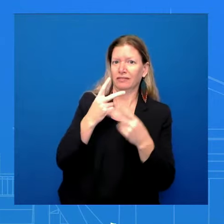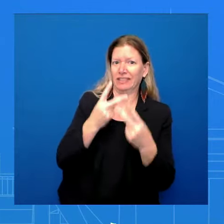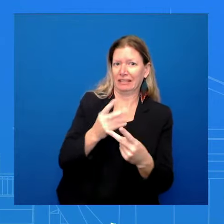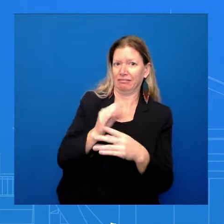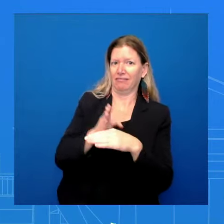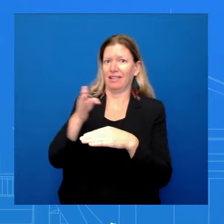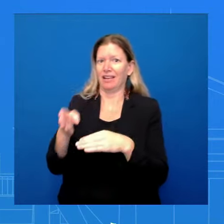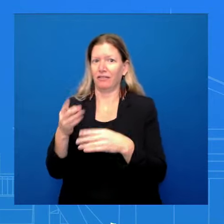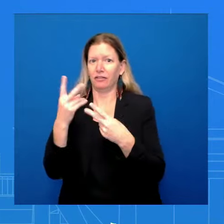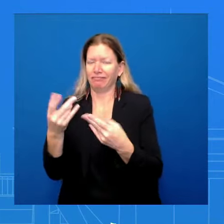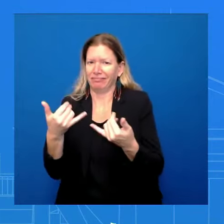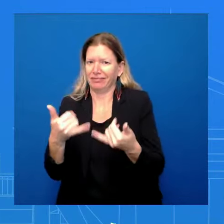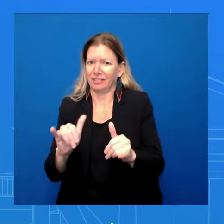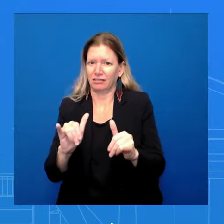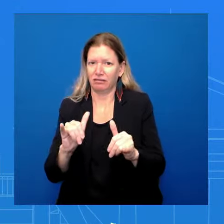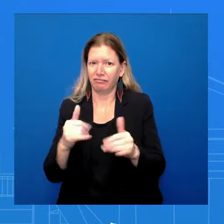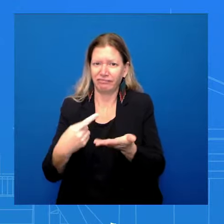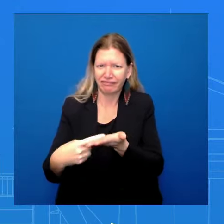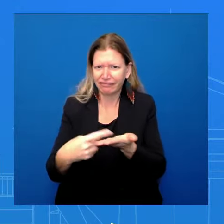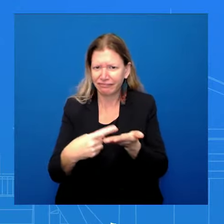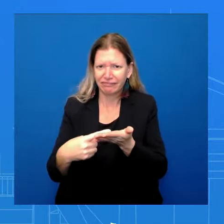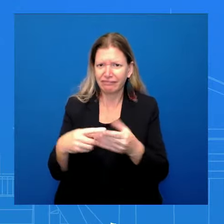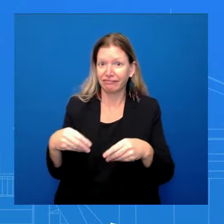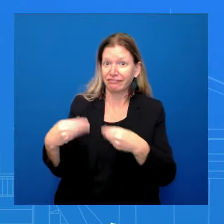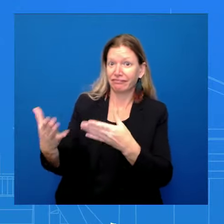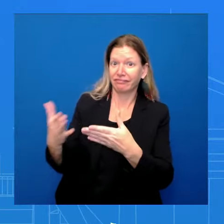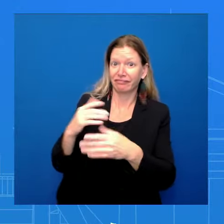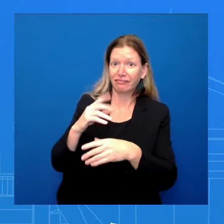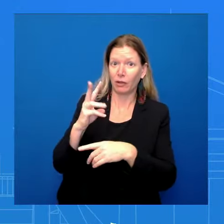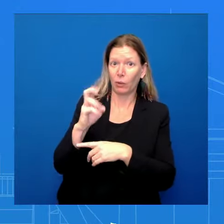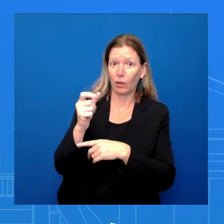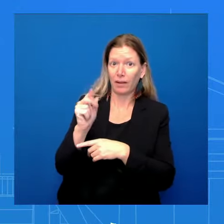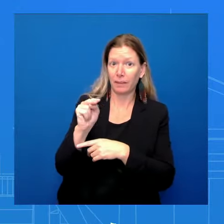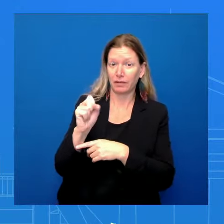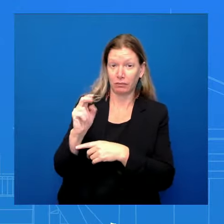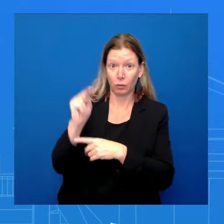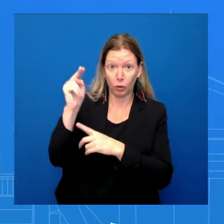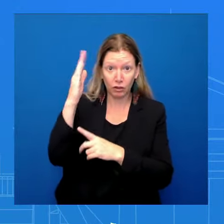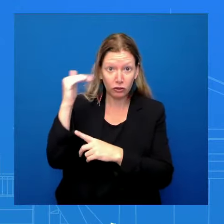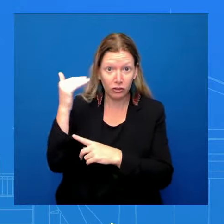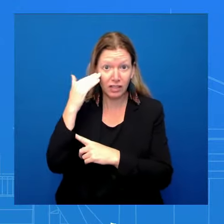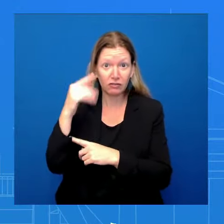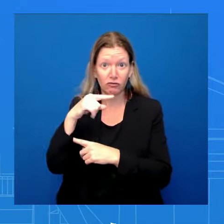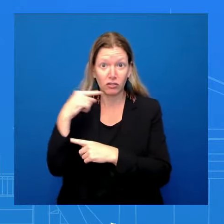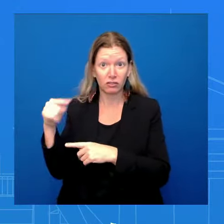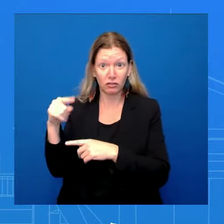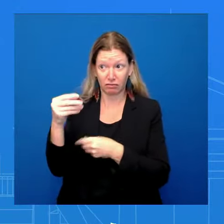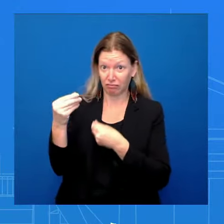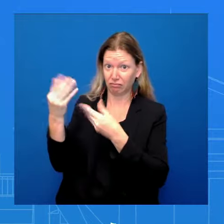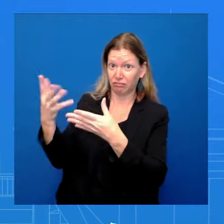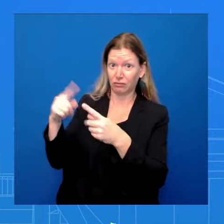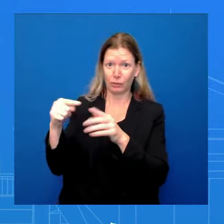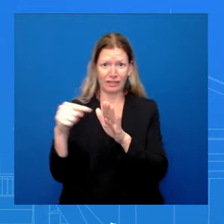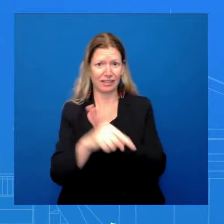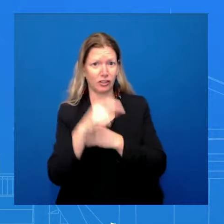have been advancing and continue to advance. We don't -- I can't name a specific agreement for you today. But we take a look at that with a heavy dose --